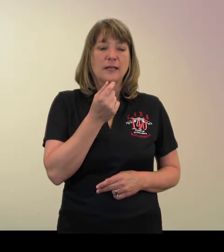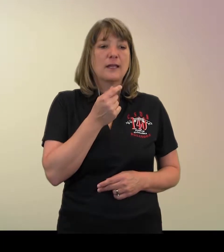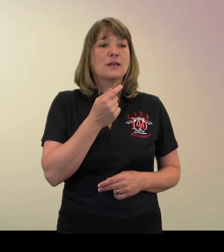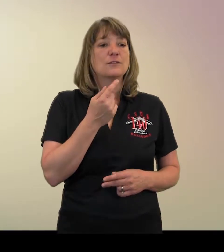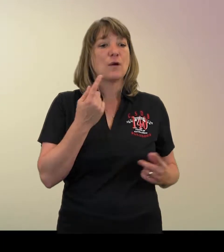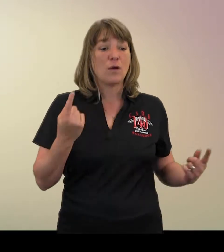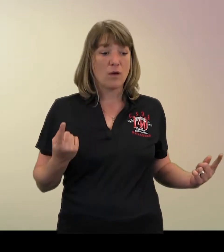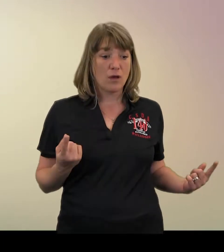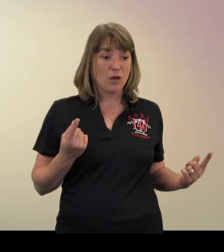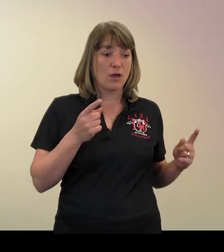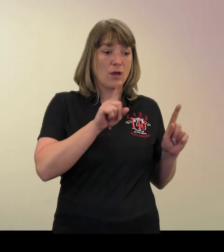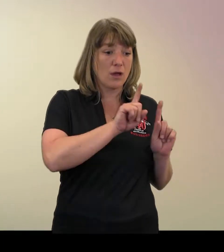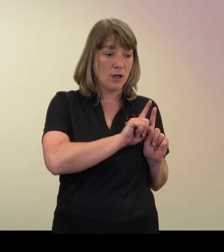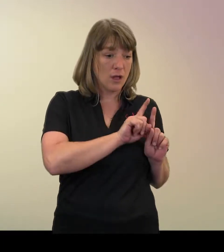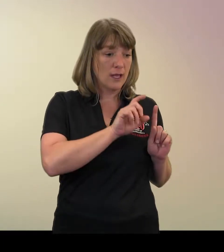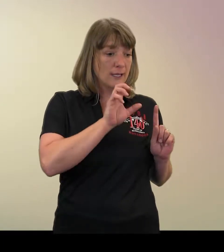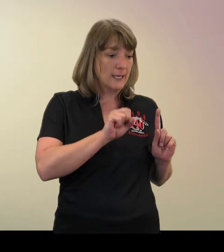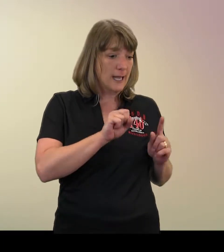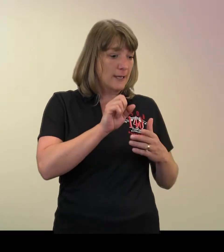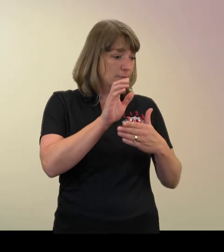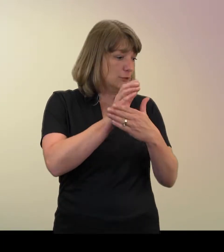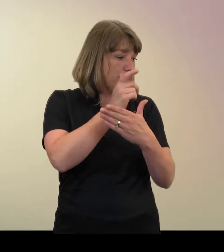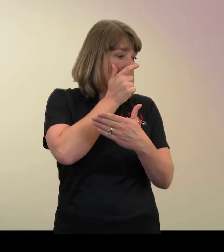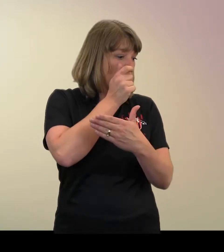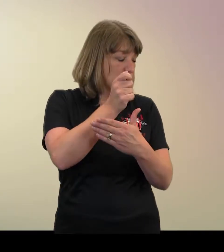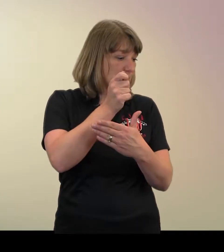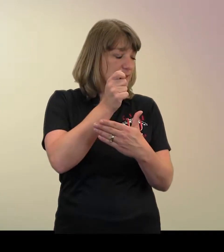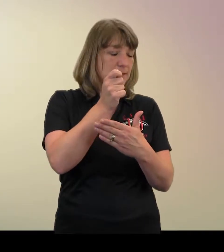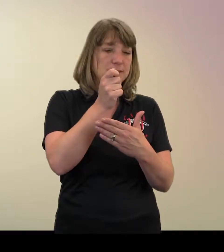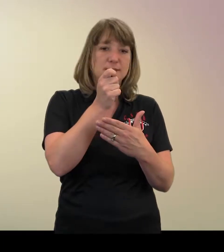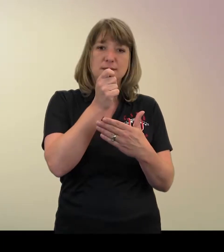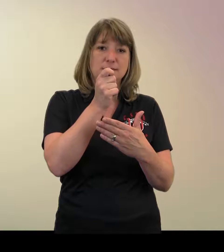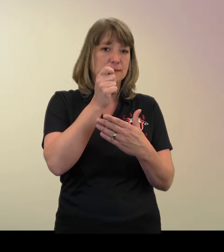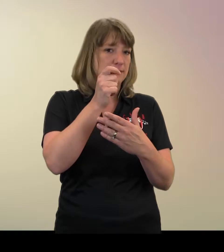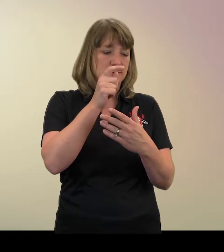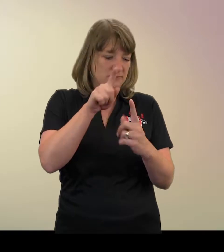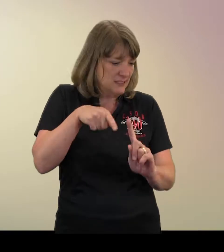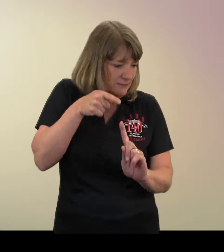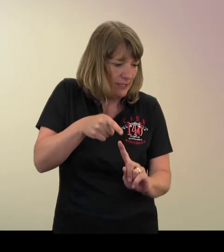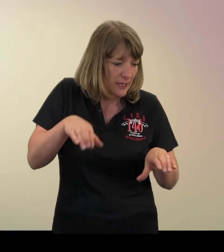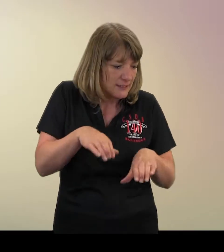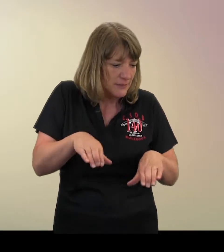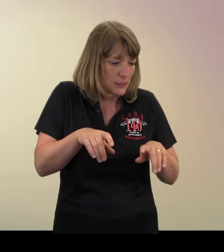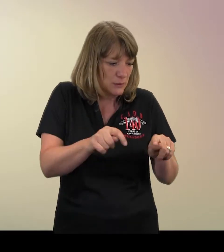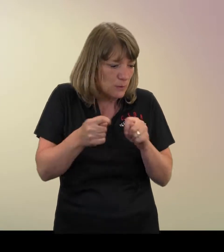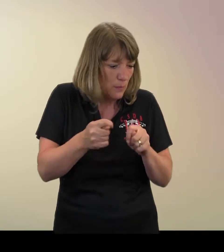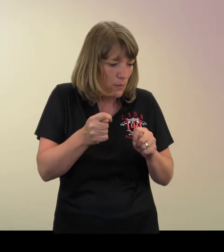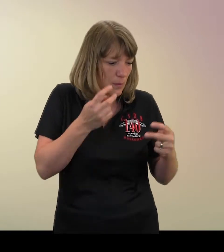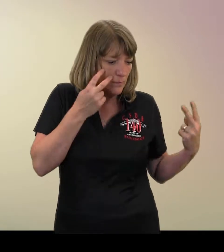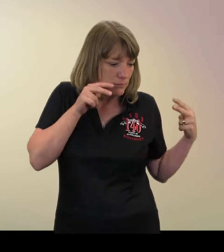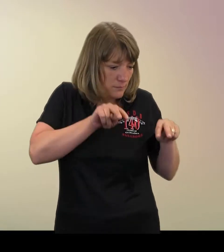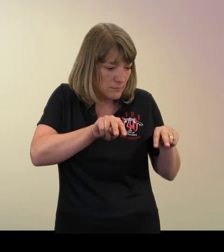with somebody else in sharing interests in a particular activity or toy.